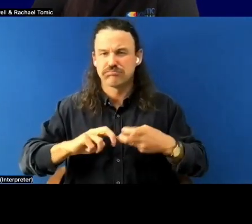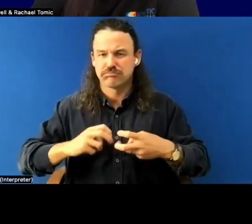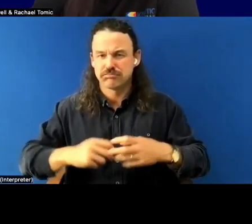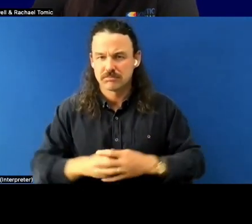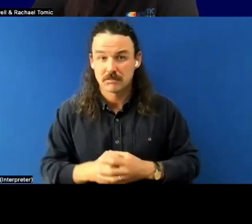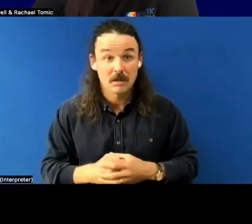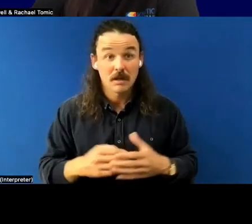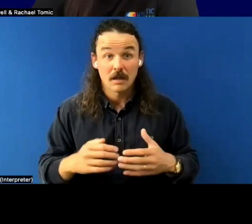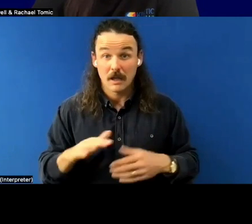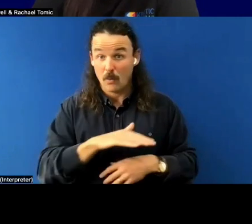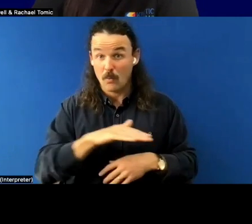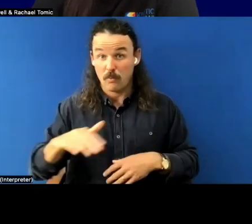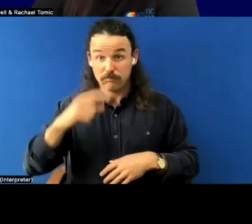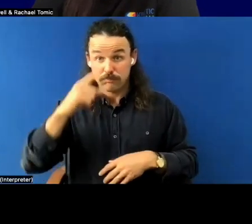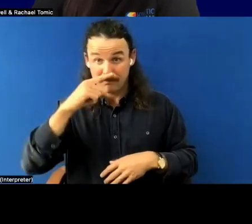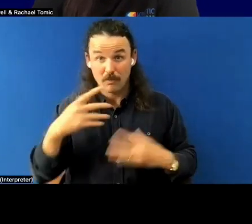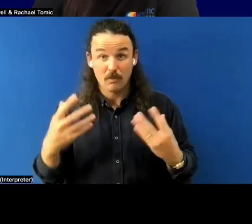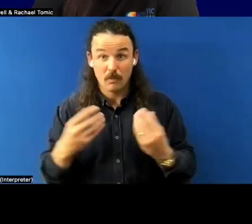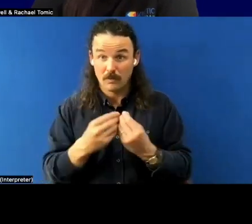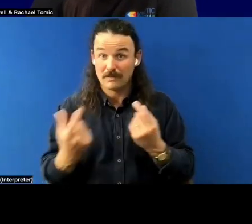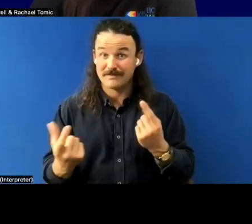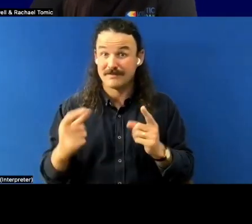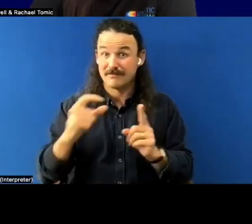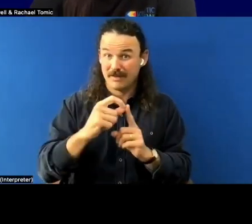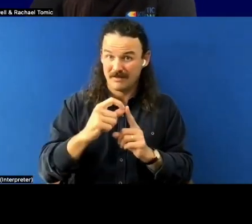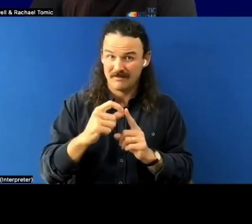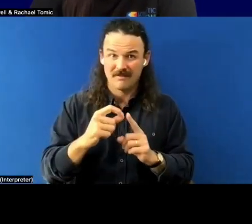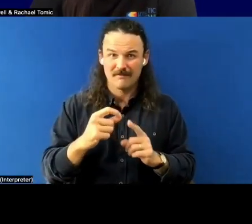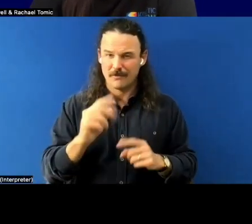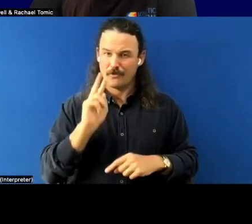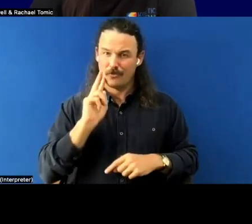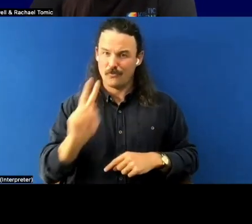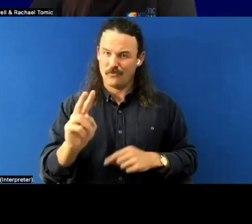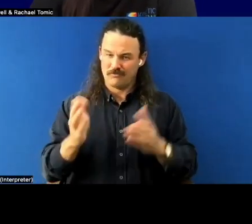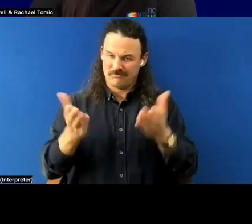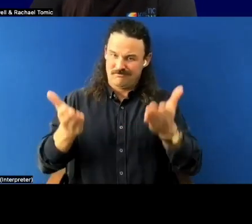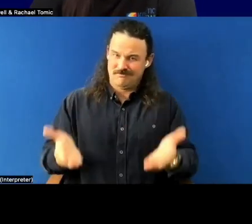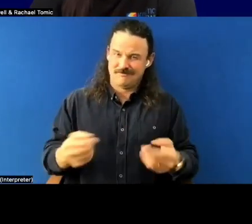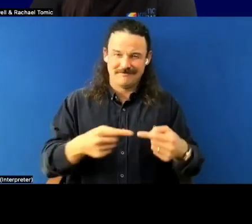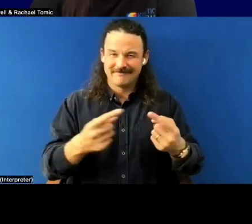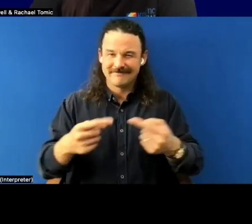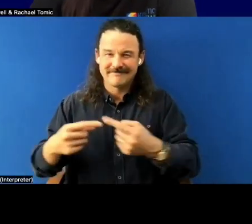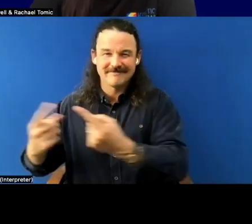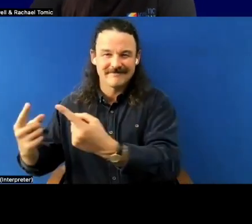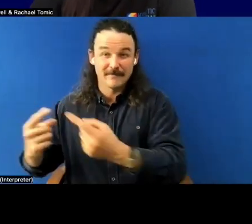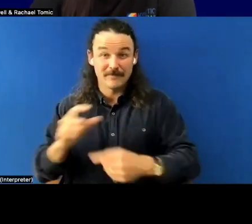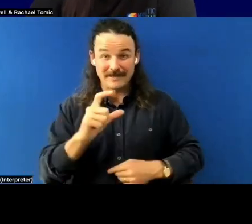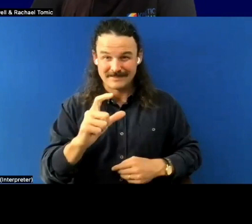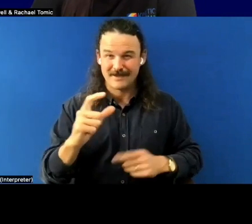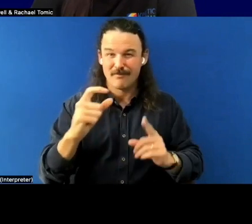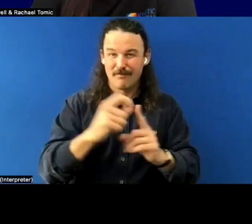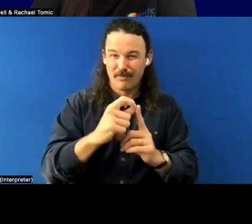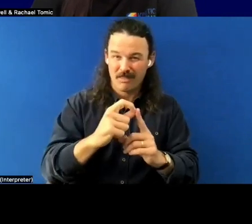diagnosis of cerebral palsy presents differently. The term “cerebral palsy” is an umbrella term